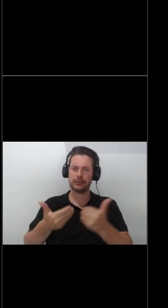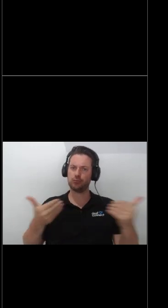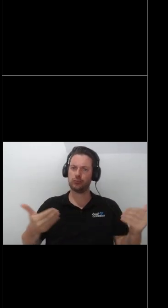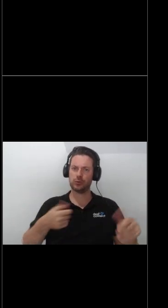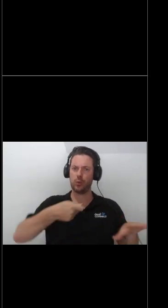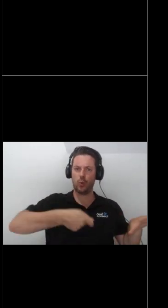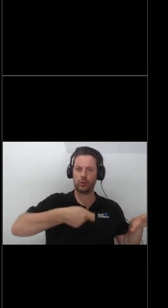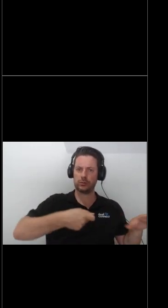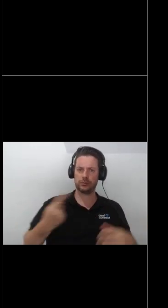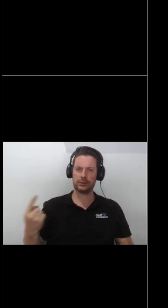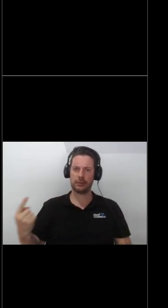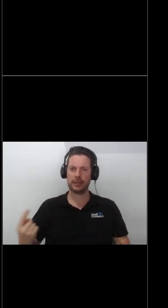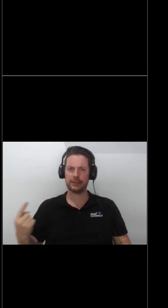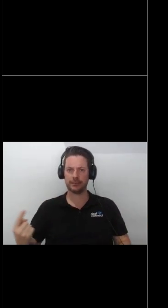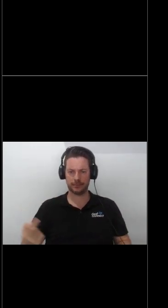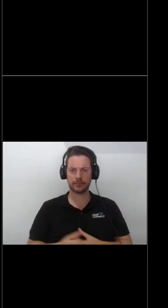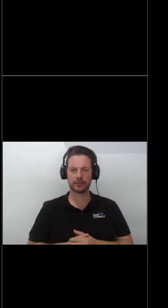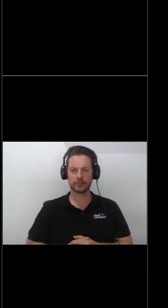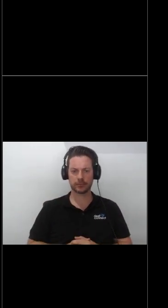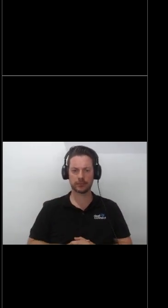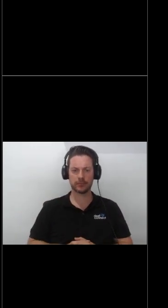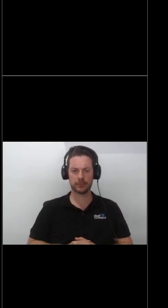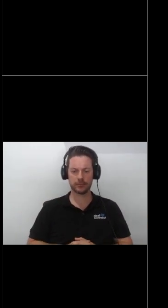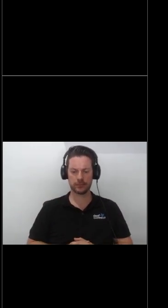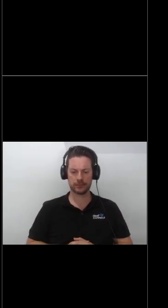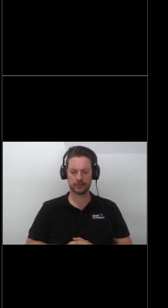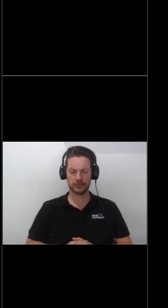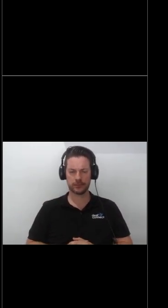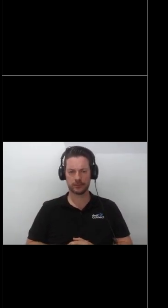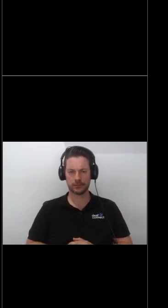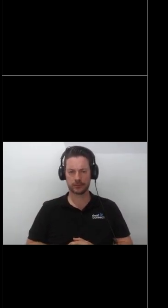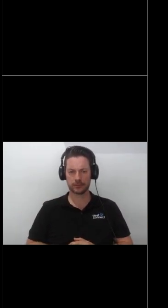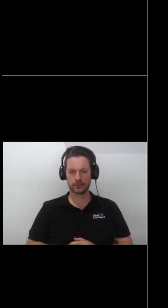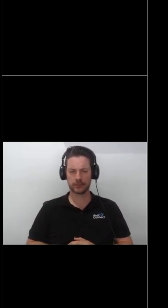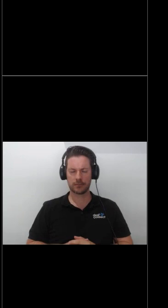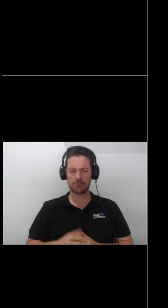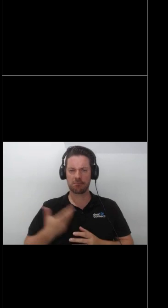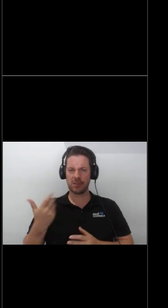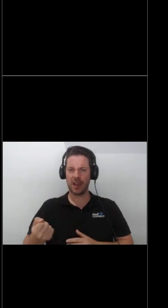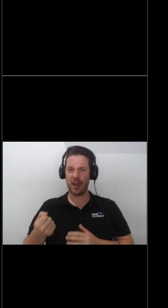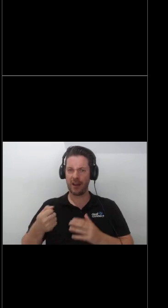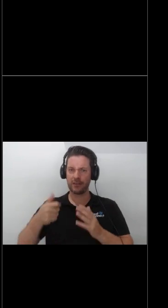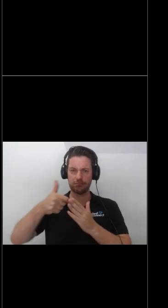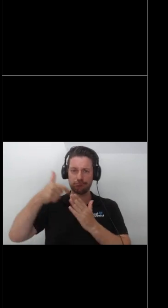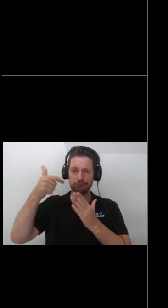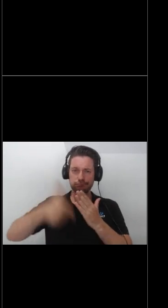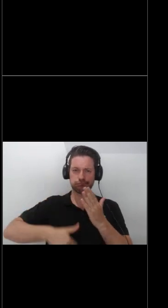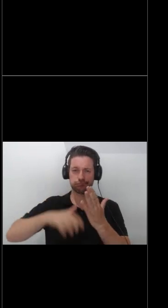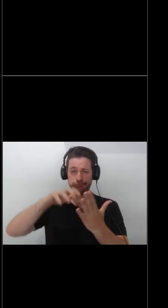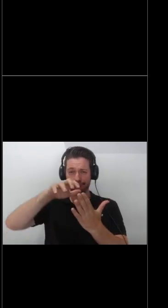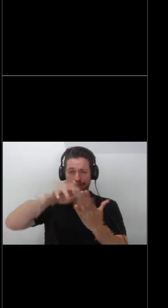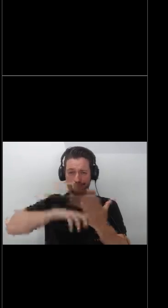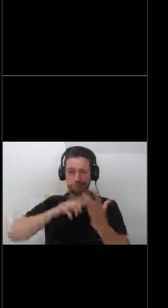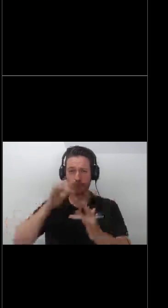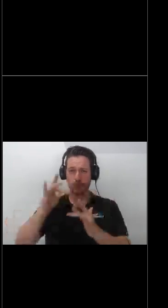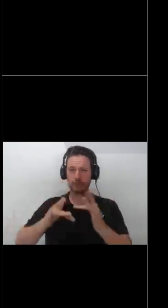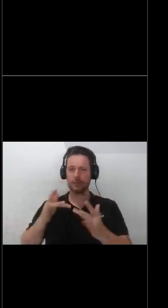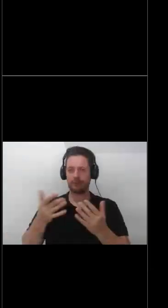this court detailed website and it